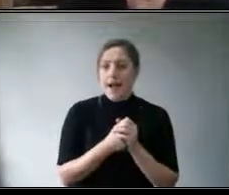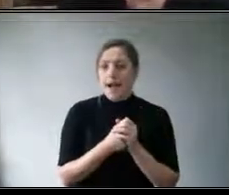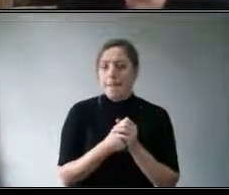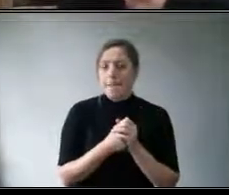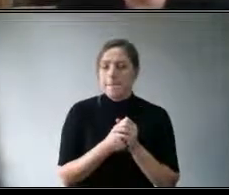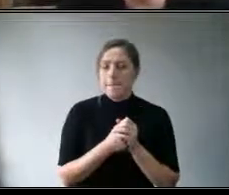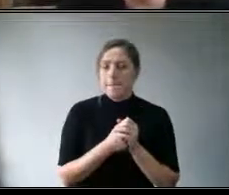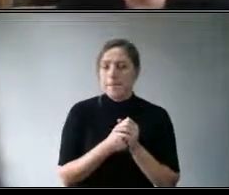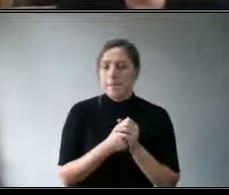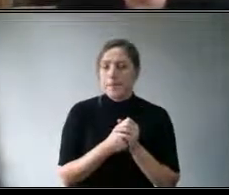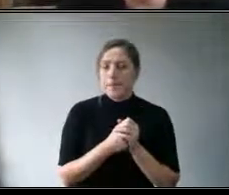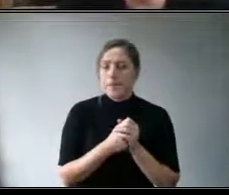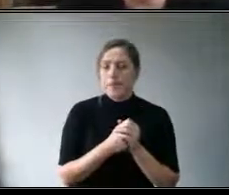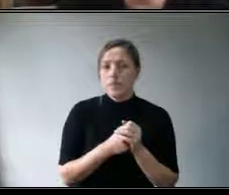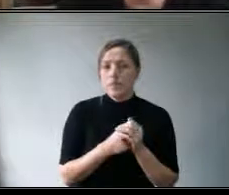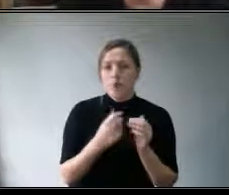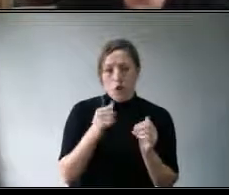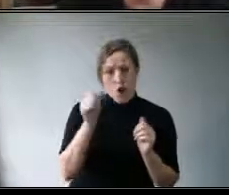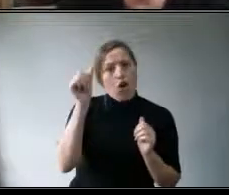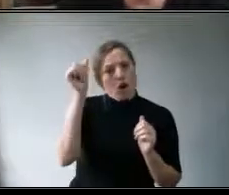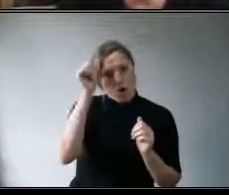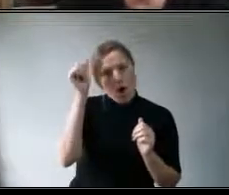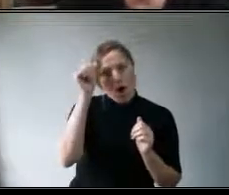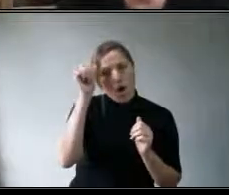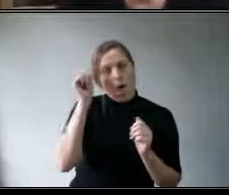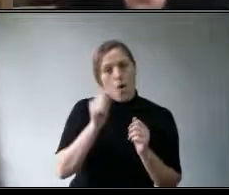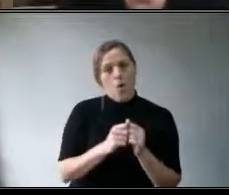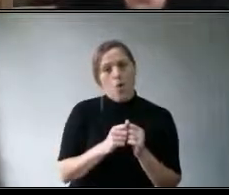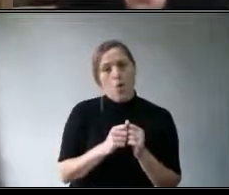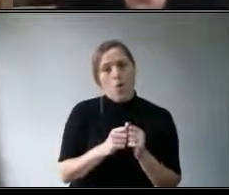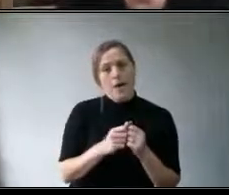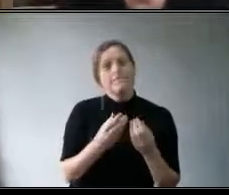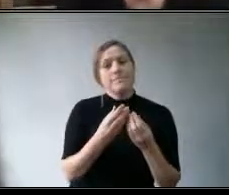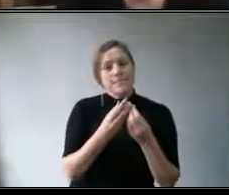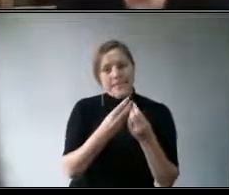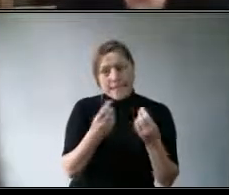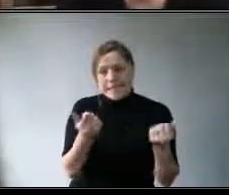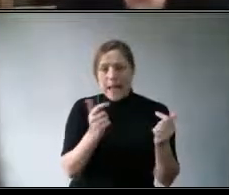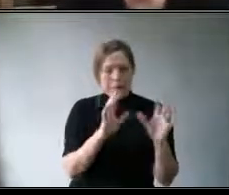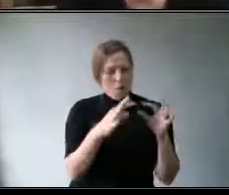not to underestimate um the unconscious bias that does exist within organizations and and